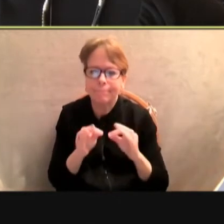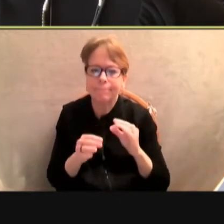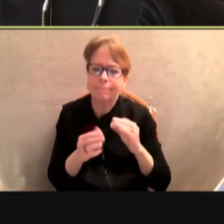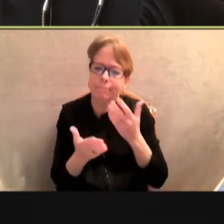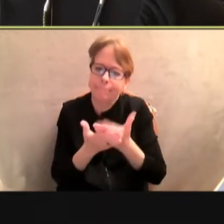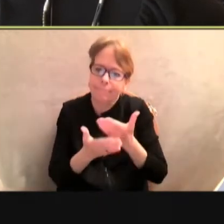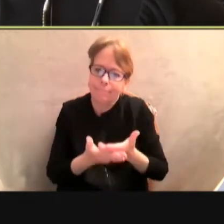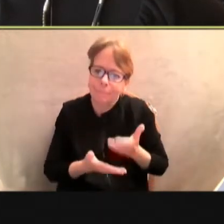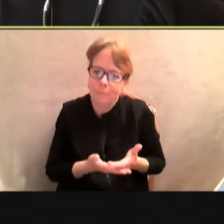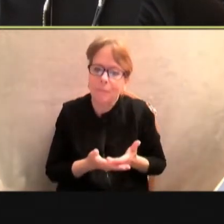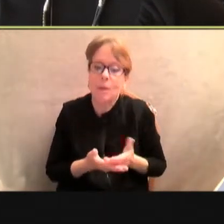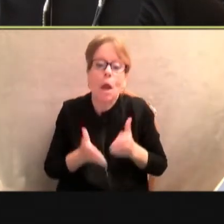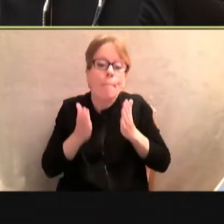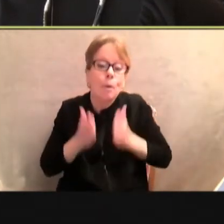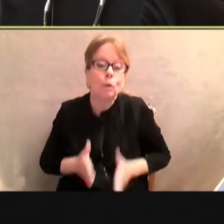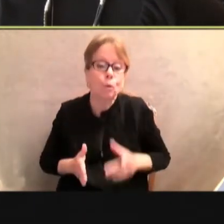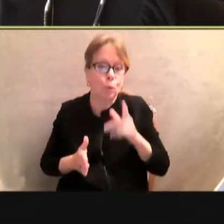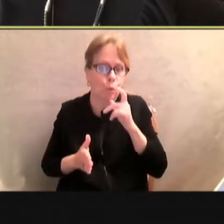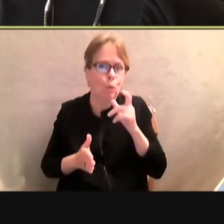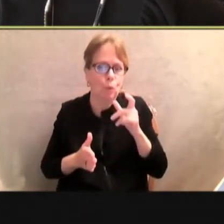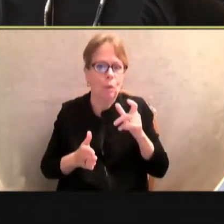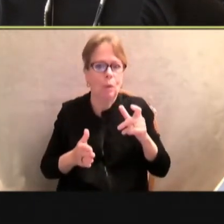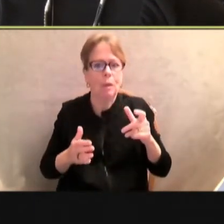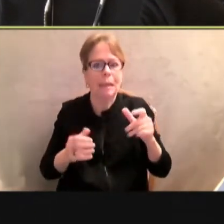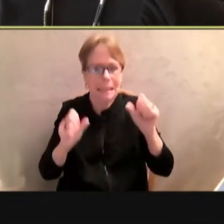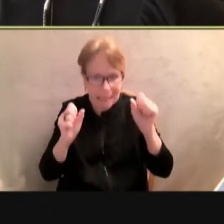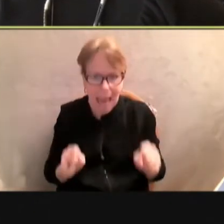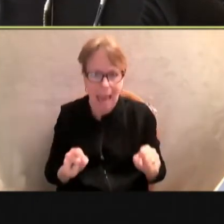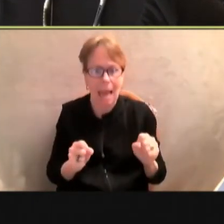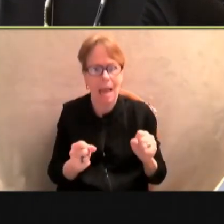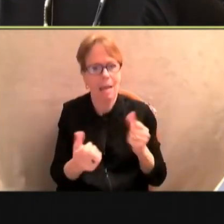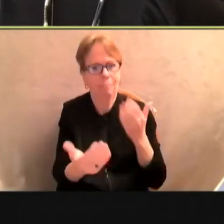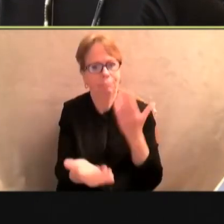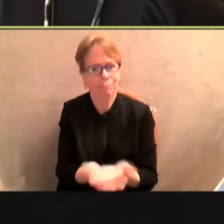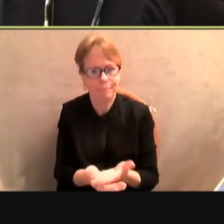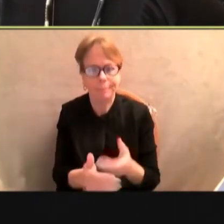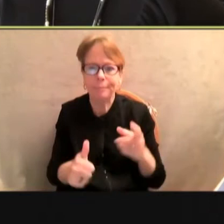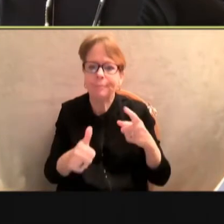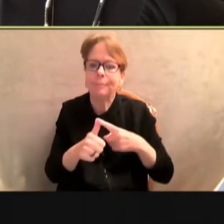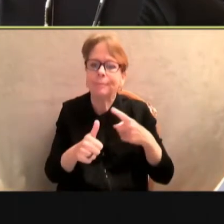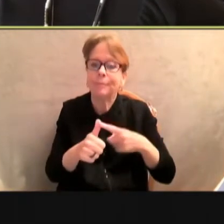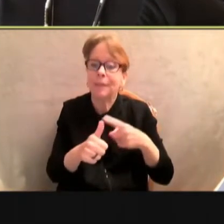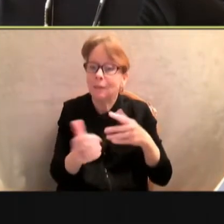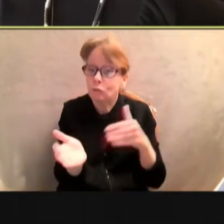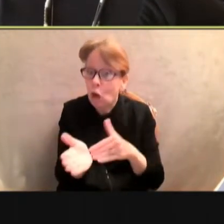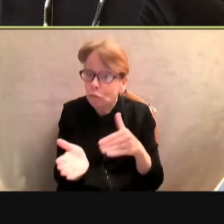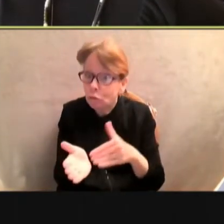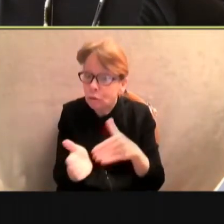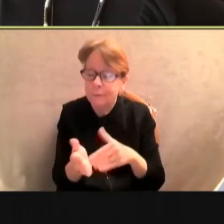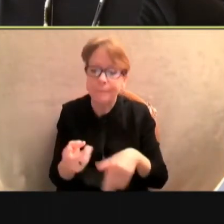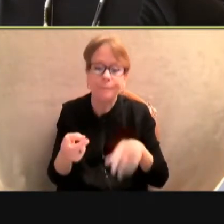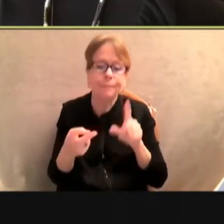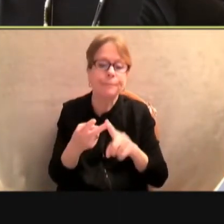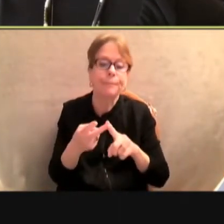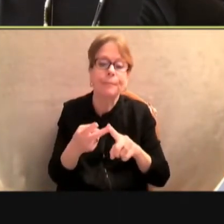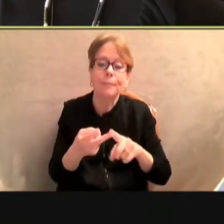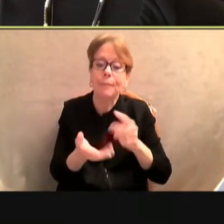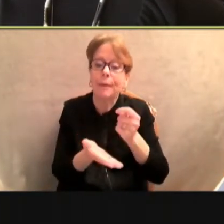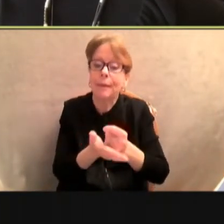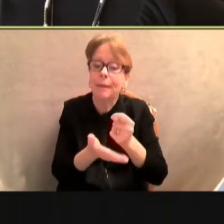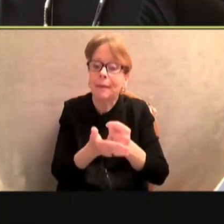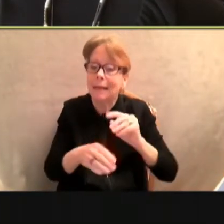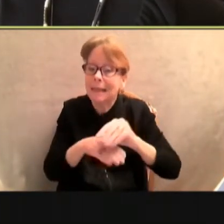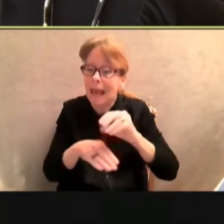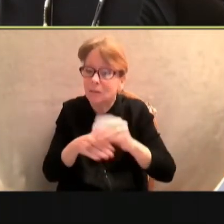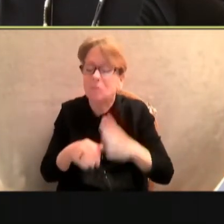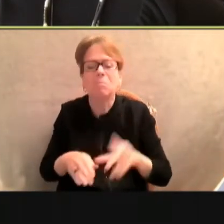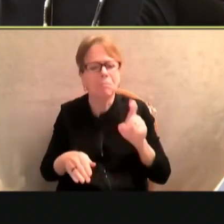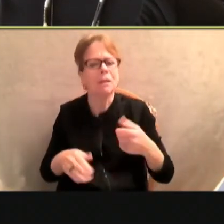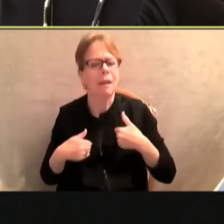Can be a psychologist, can be a licensed counselor but it has to be someone who is licensed.